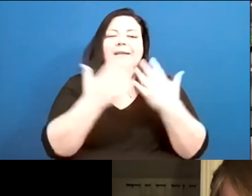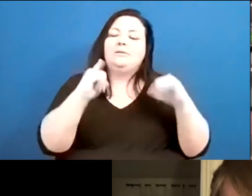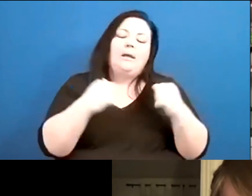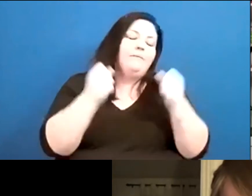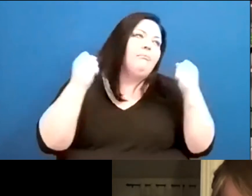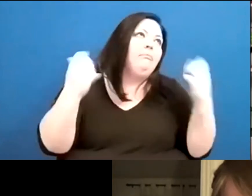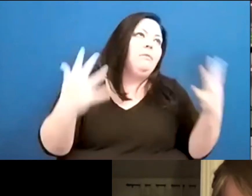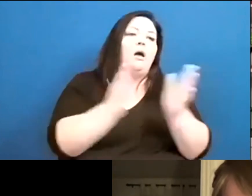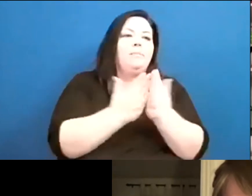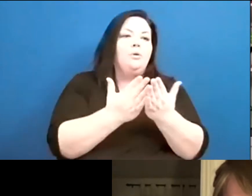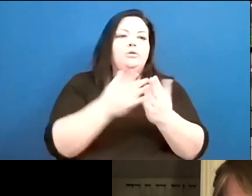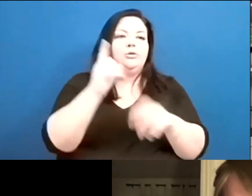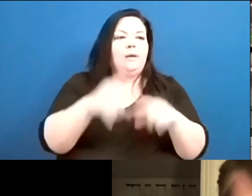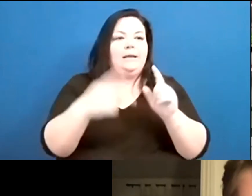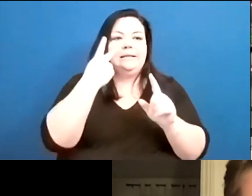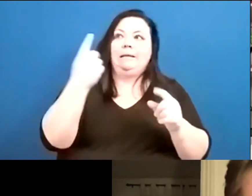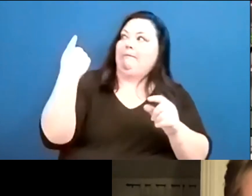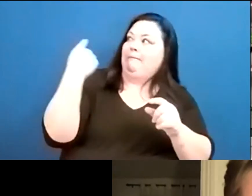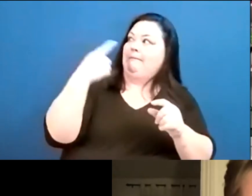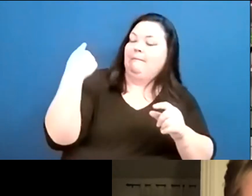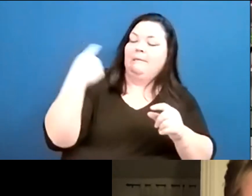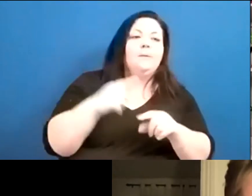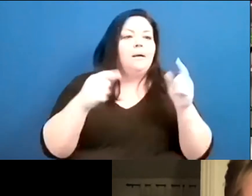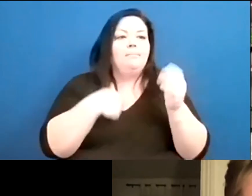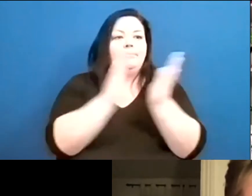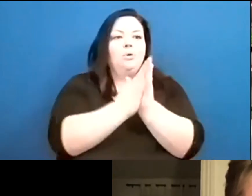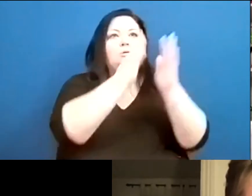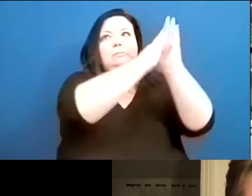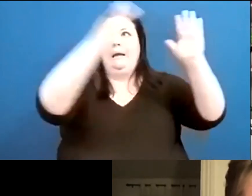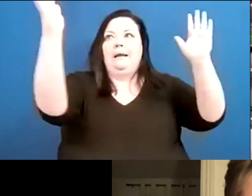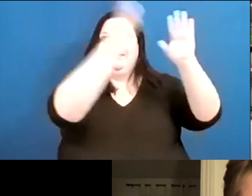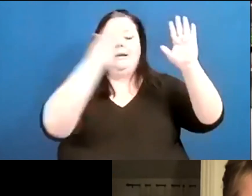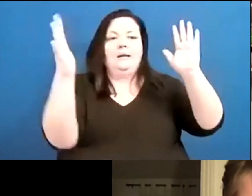probably can't see them but I have books everywhere from The Wizard of Oz, it's